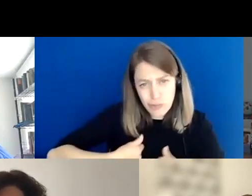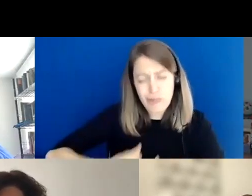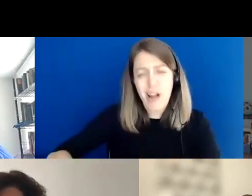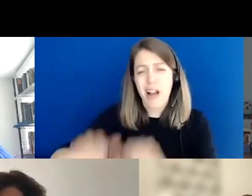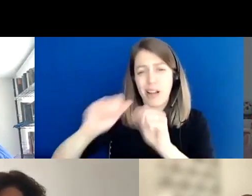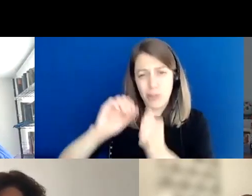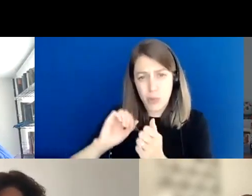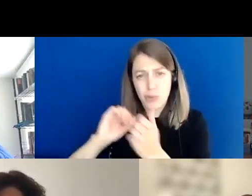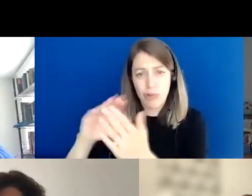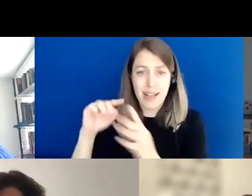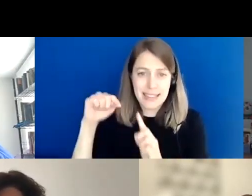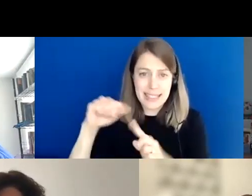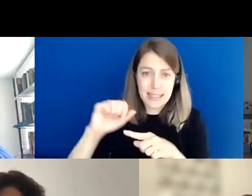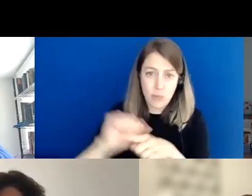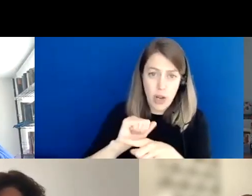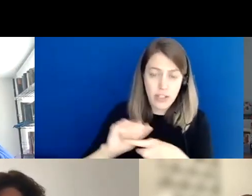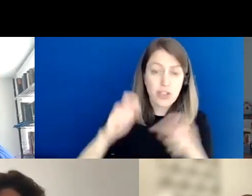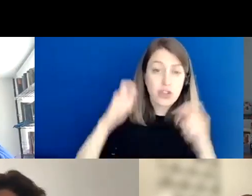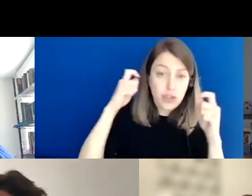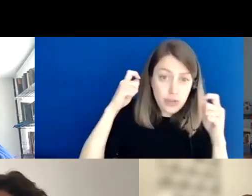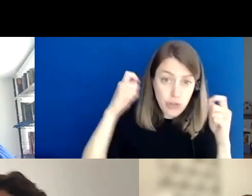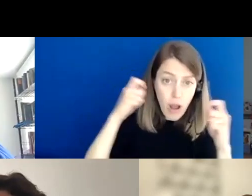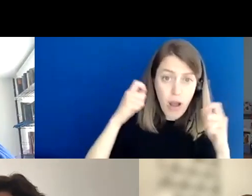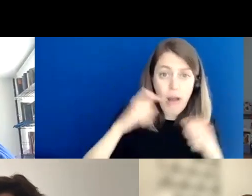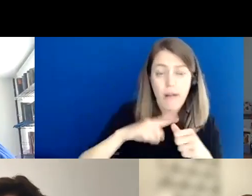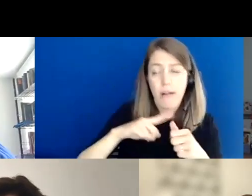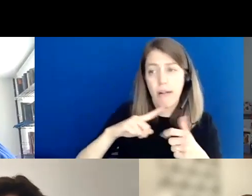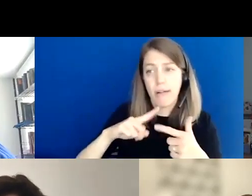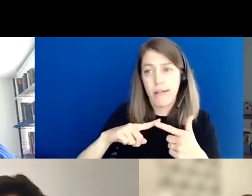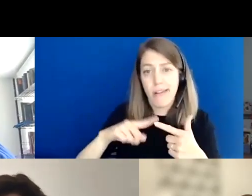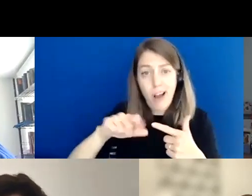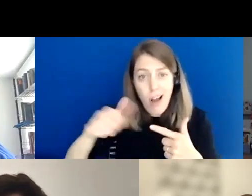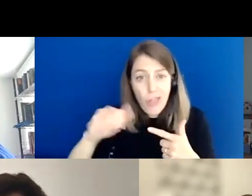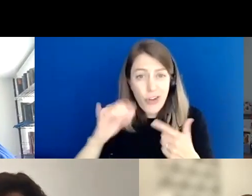both shock and other things that have happened in a JRC, BRI.